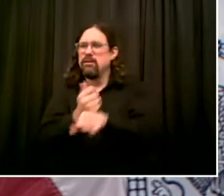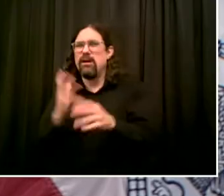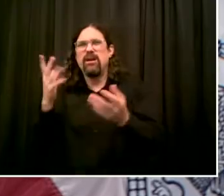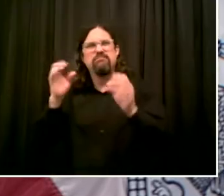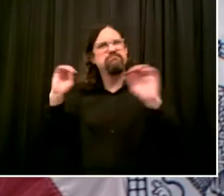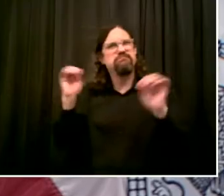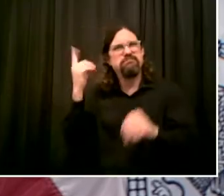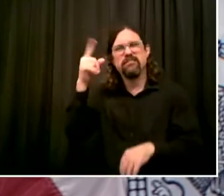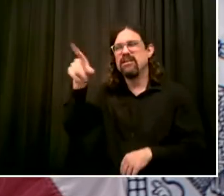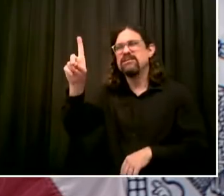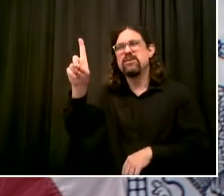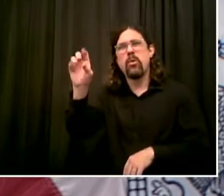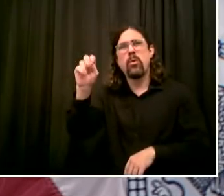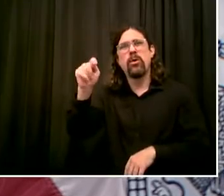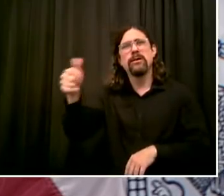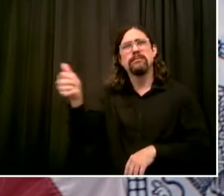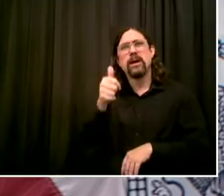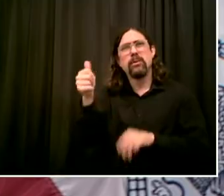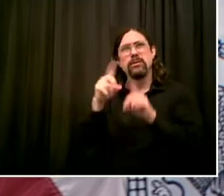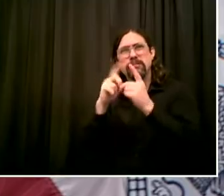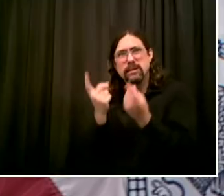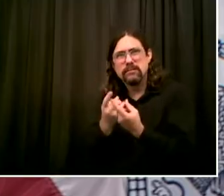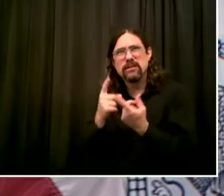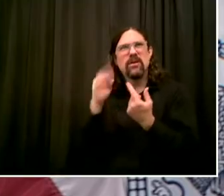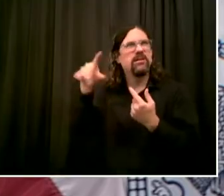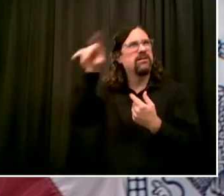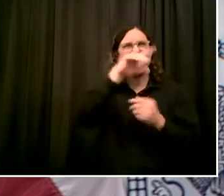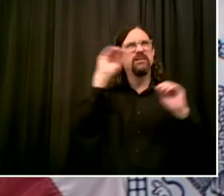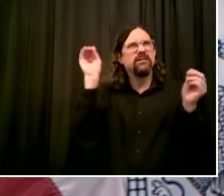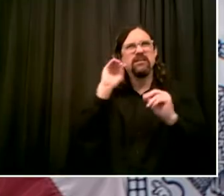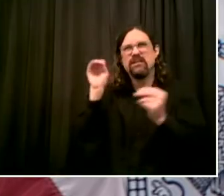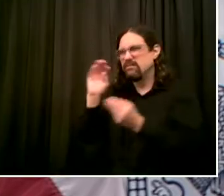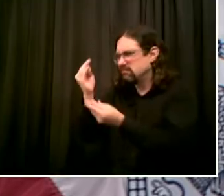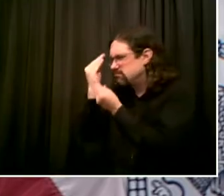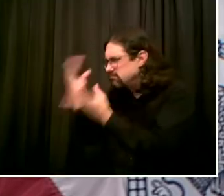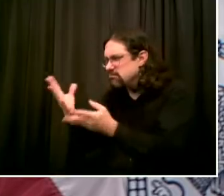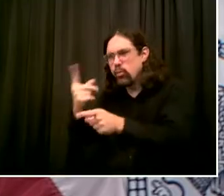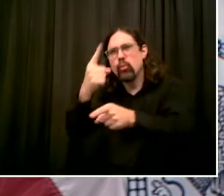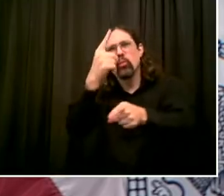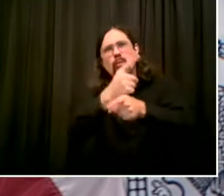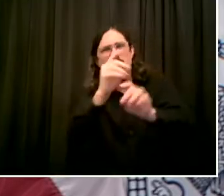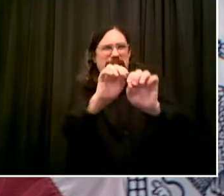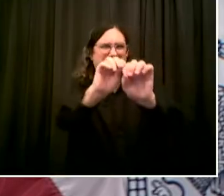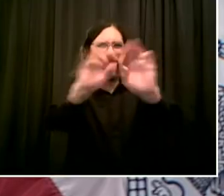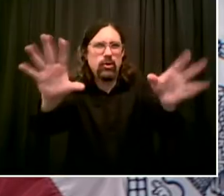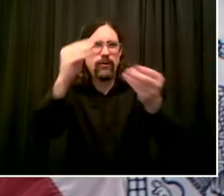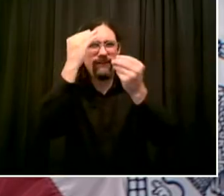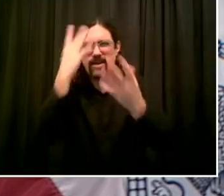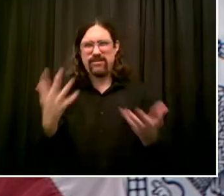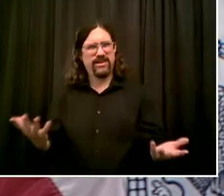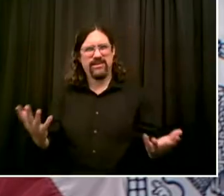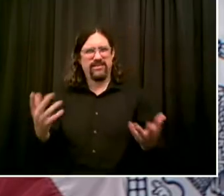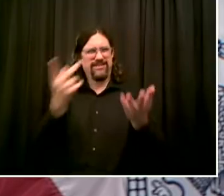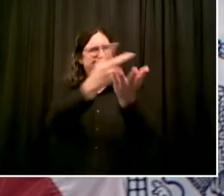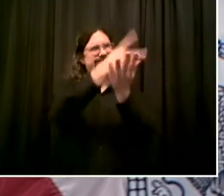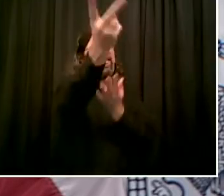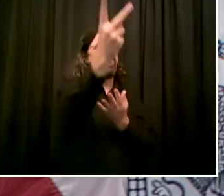THEY'RE NOT GETTING ENOUGH DIRECTION ON H OW TOFI X THE ISSUE . IS THERE ANYTHING YOU CAN